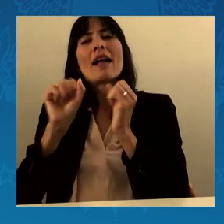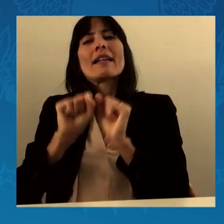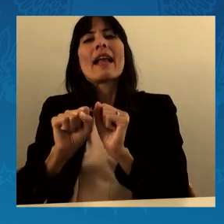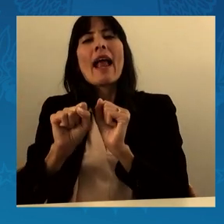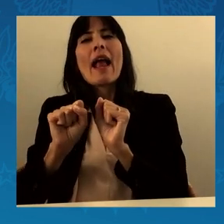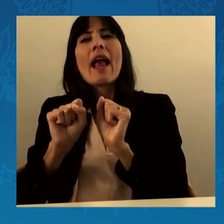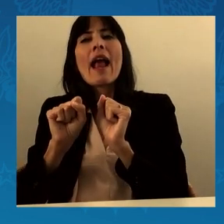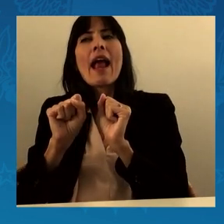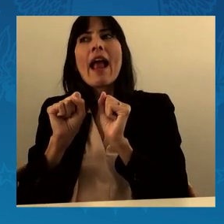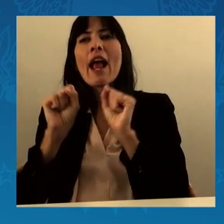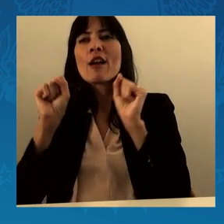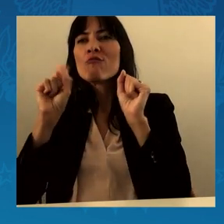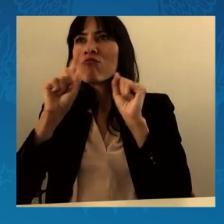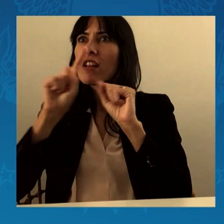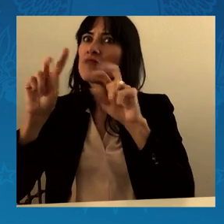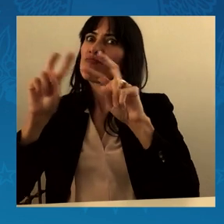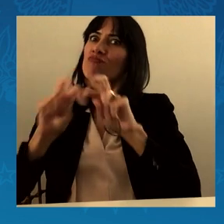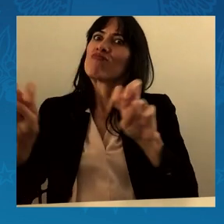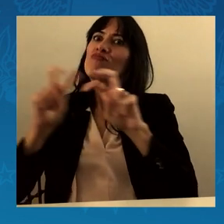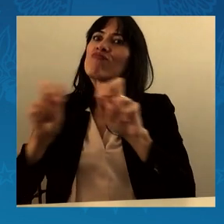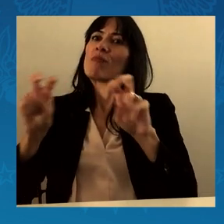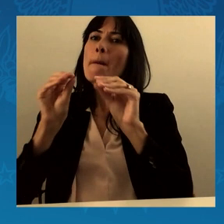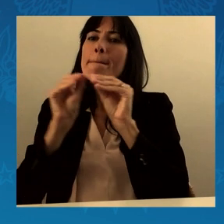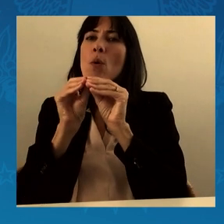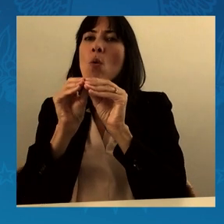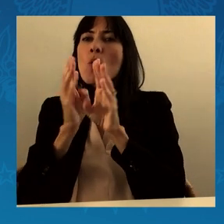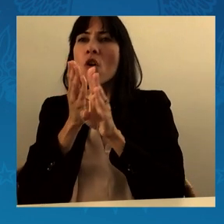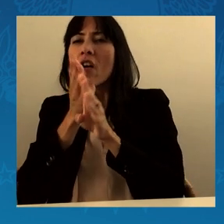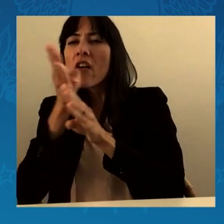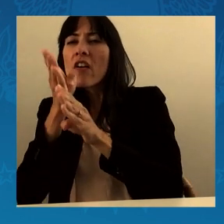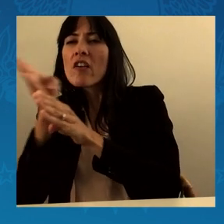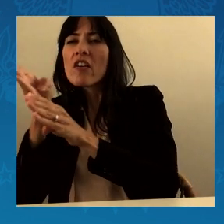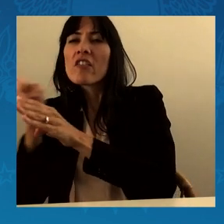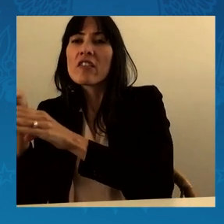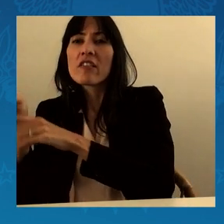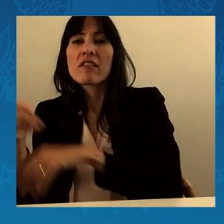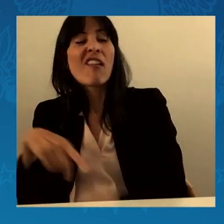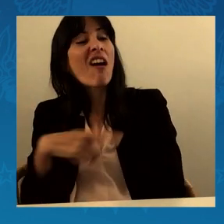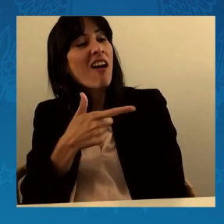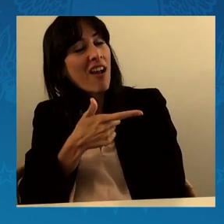without ever having to actually travel. The Vice President: That's a great point. You know, I head up the Space Council